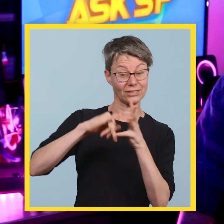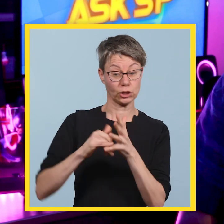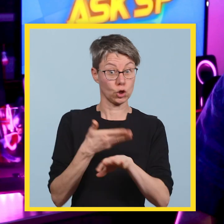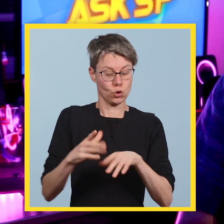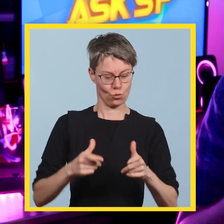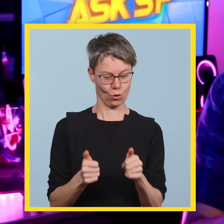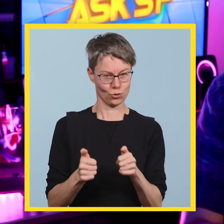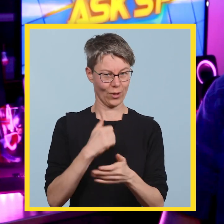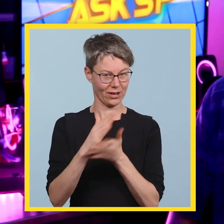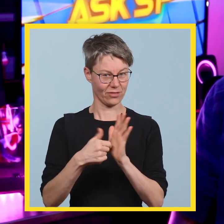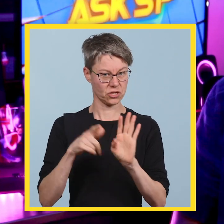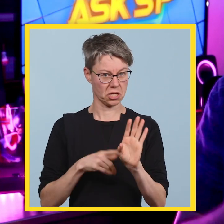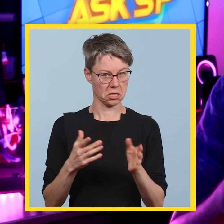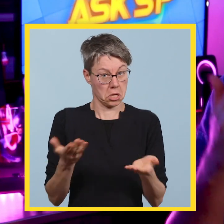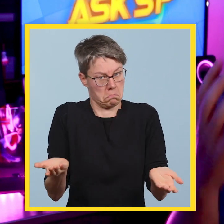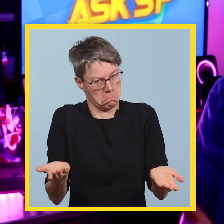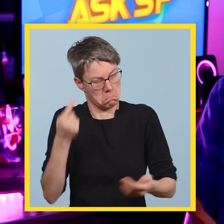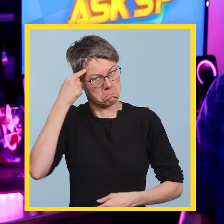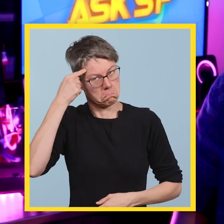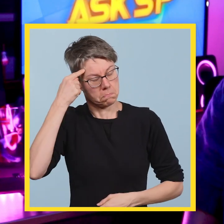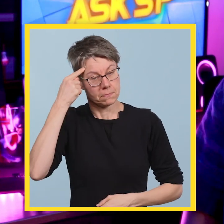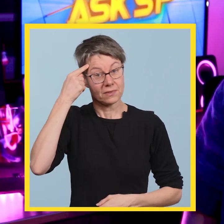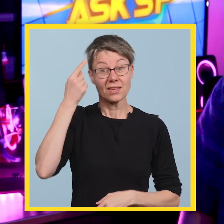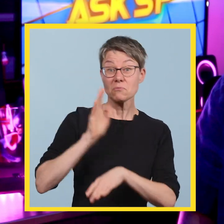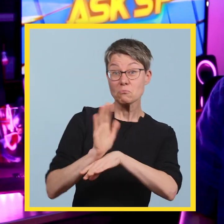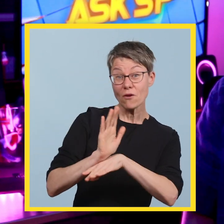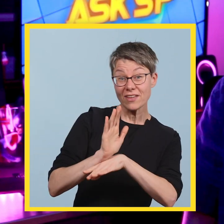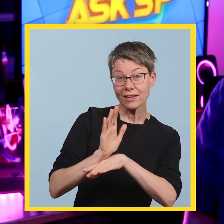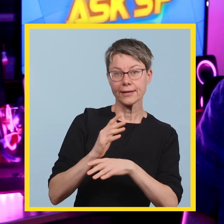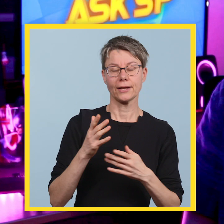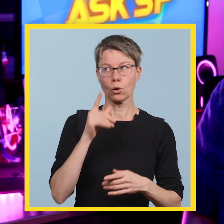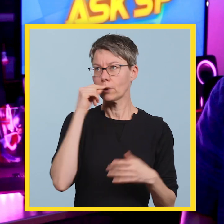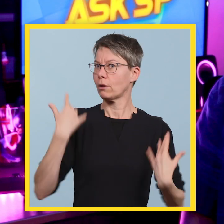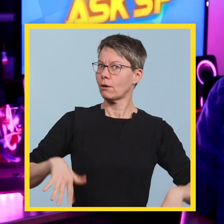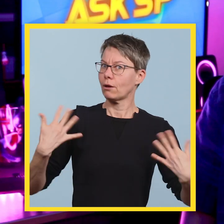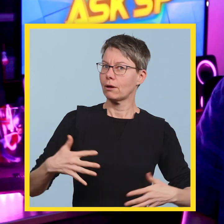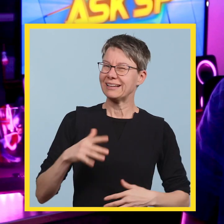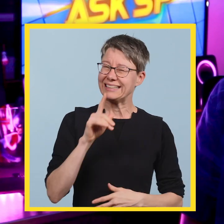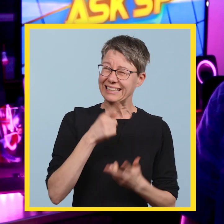though that's just a thought. As for a Legend of Zelda movie, that could be incredible, if done well.